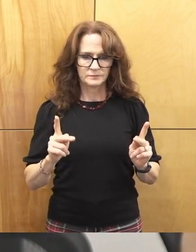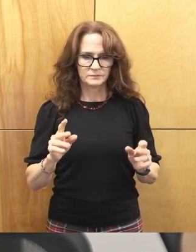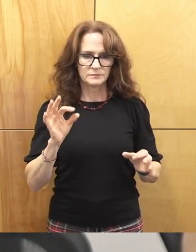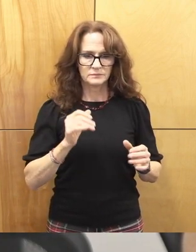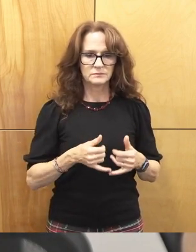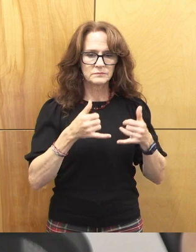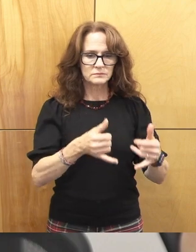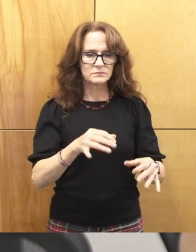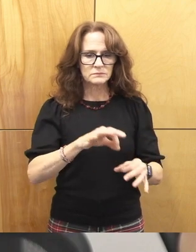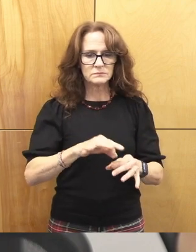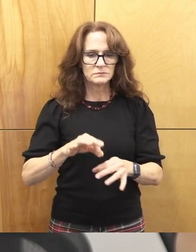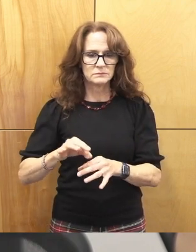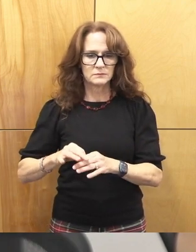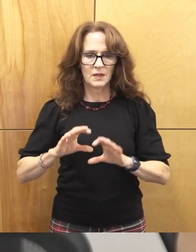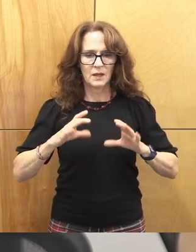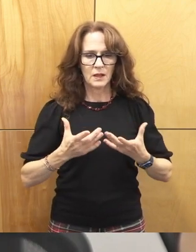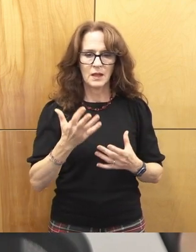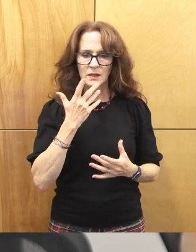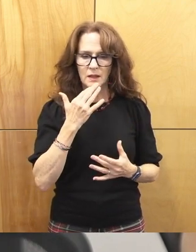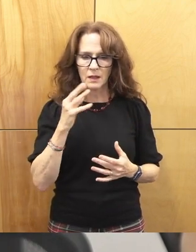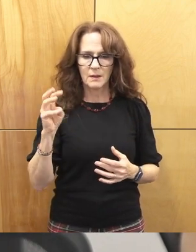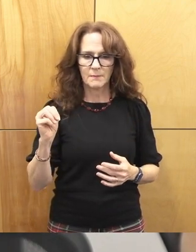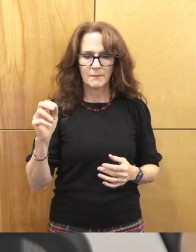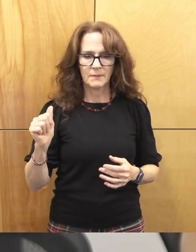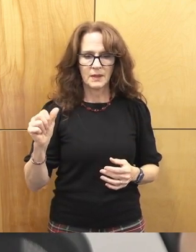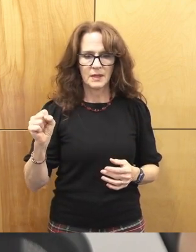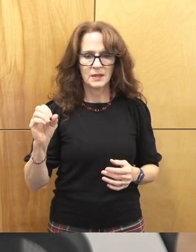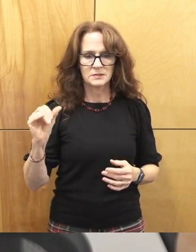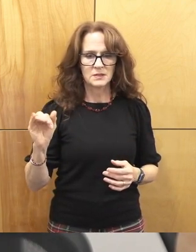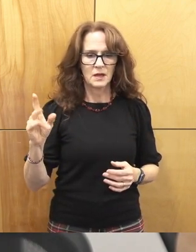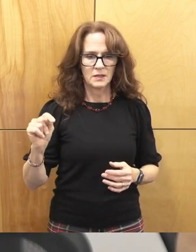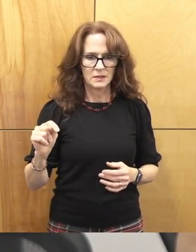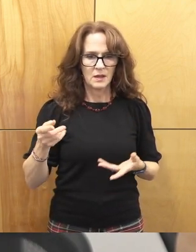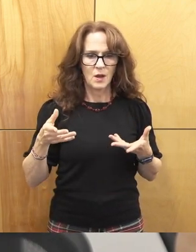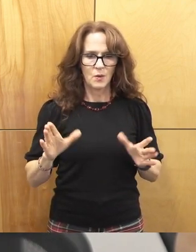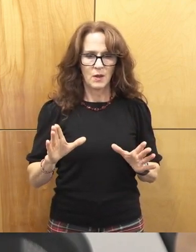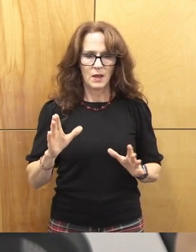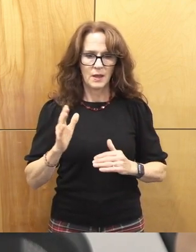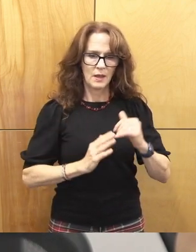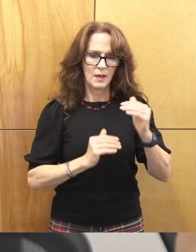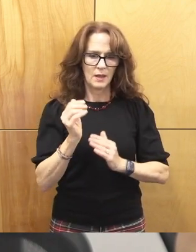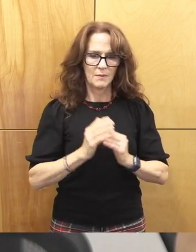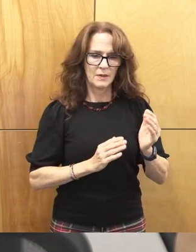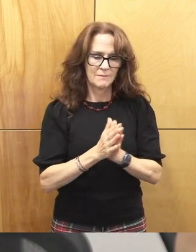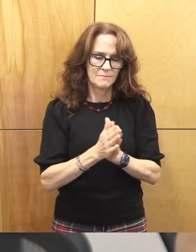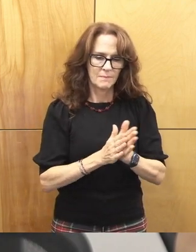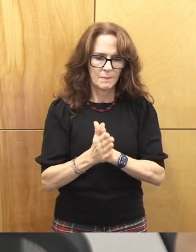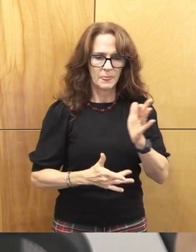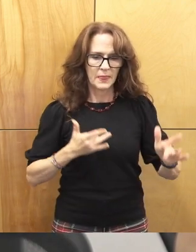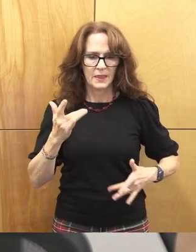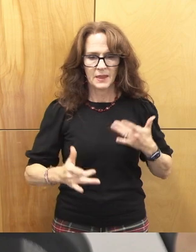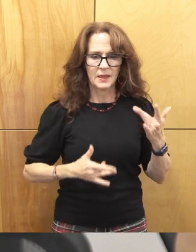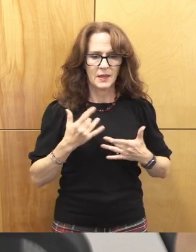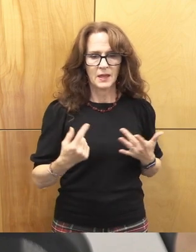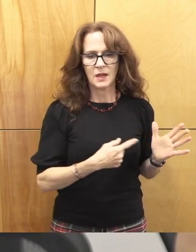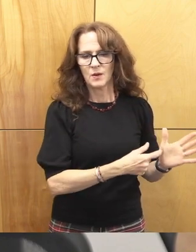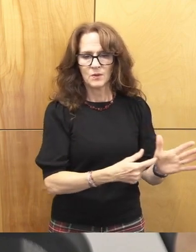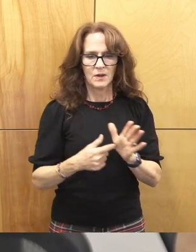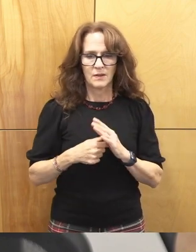and vote on their class color and mascot, so that was a way to build up anticipation and excitement when revealing that to them.